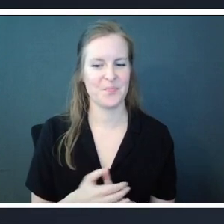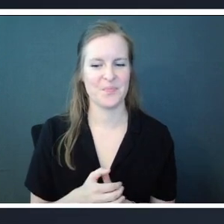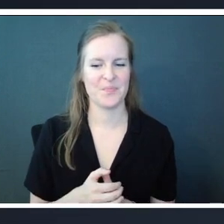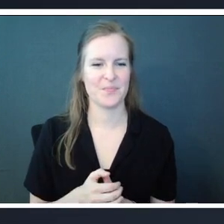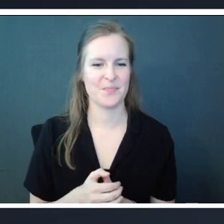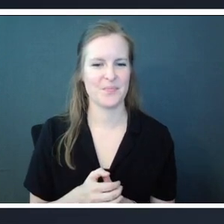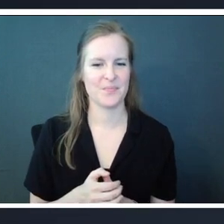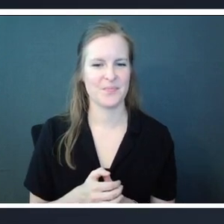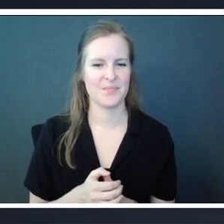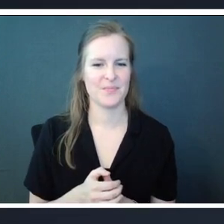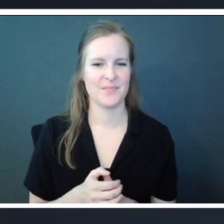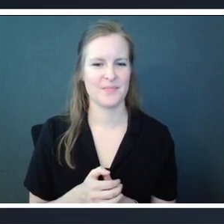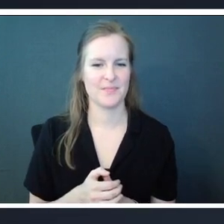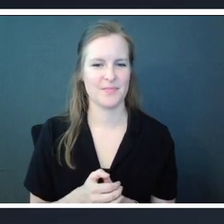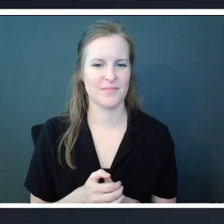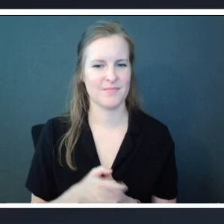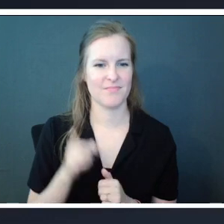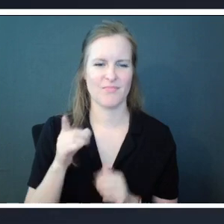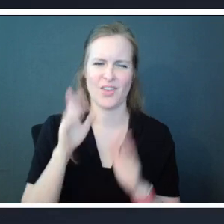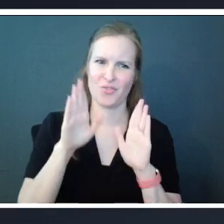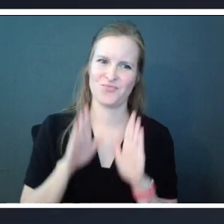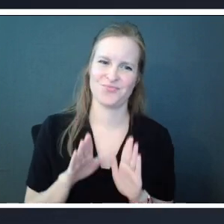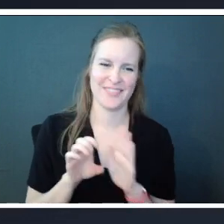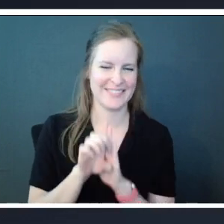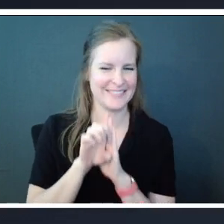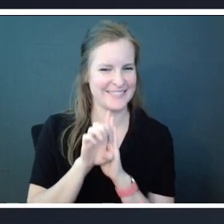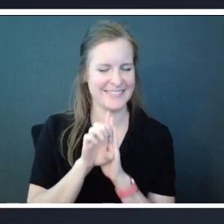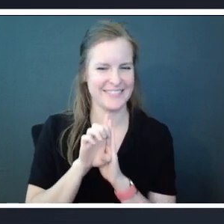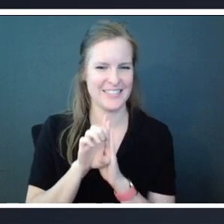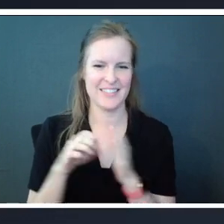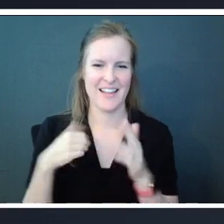So, here is a great example. There are three things you are looking at. One is the example